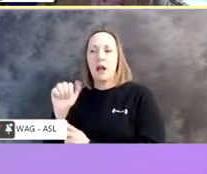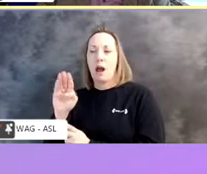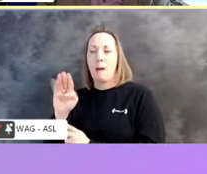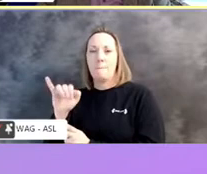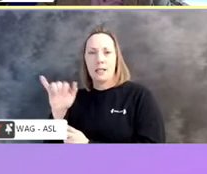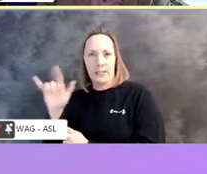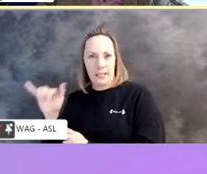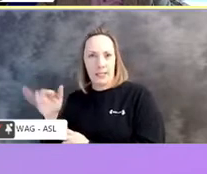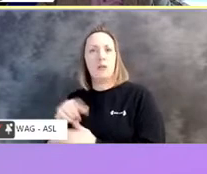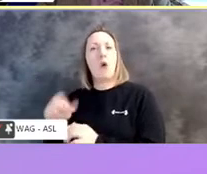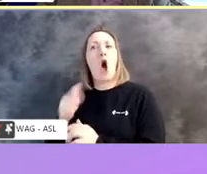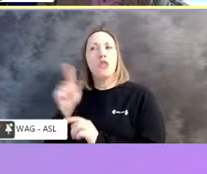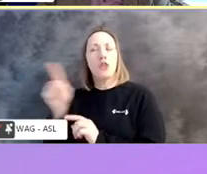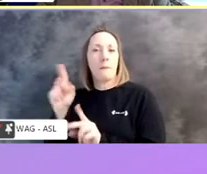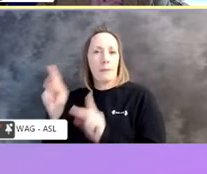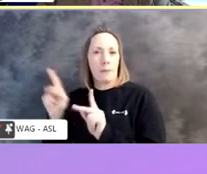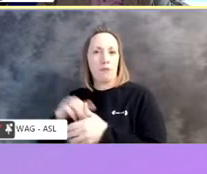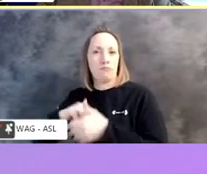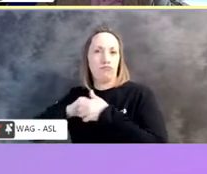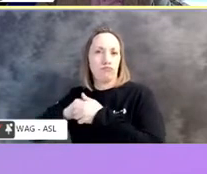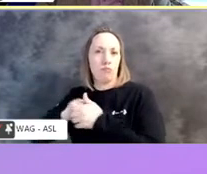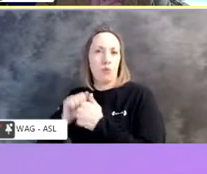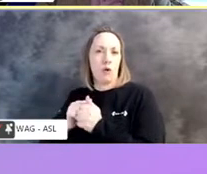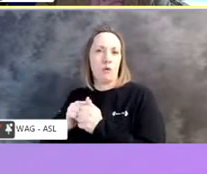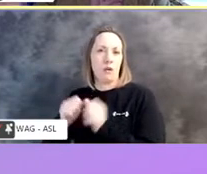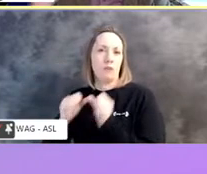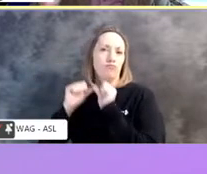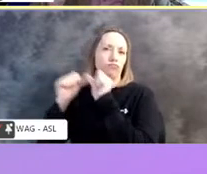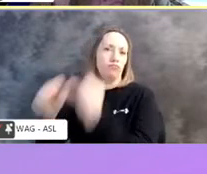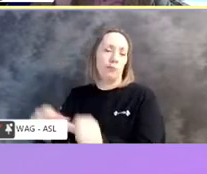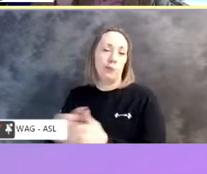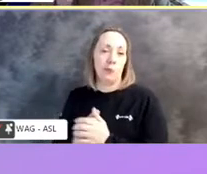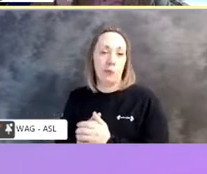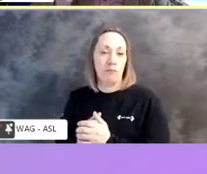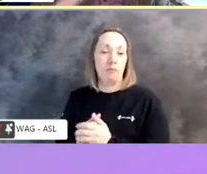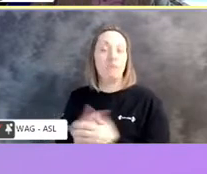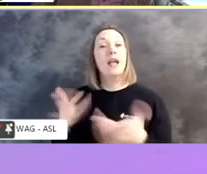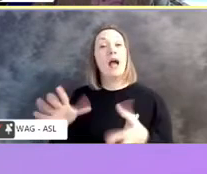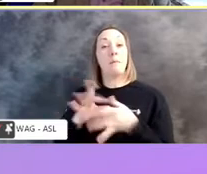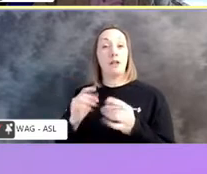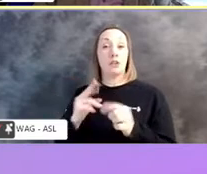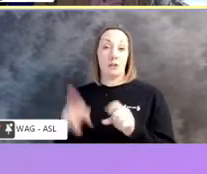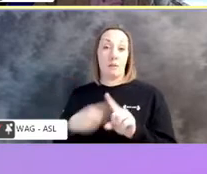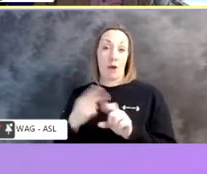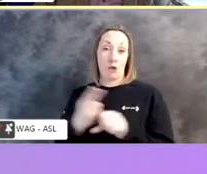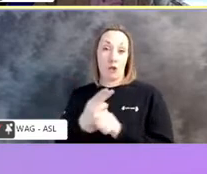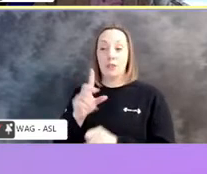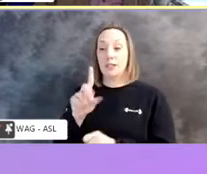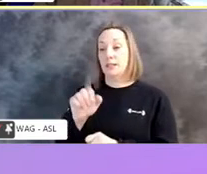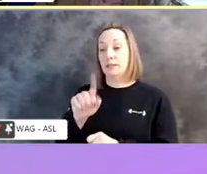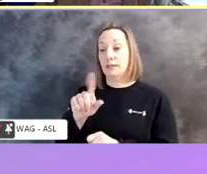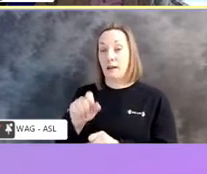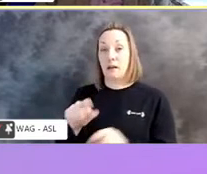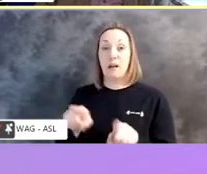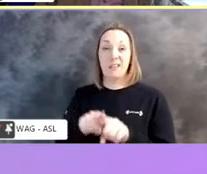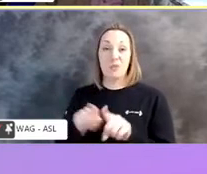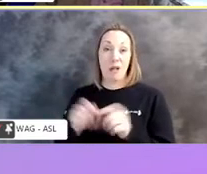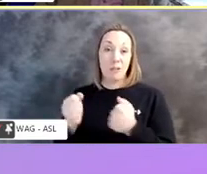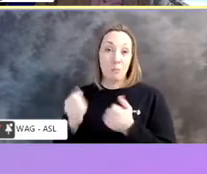some accessibility practices. DQ is 1. There are others such as access, some other partners that we work with on